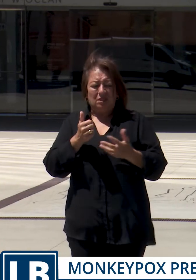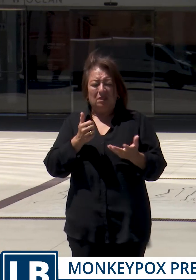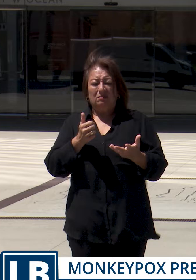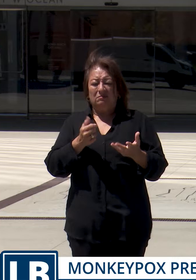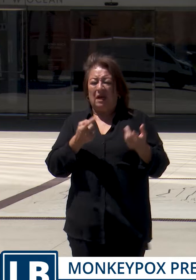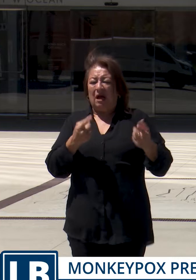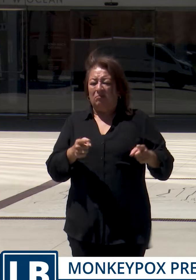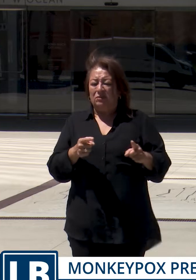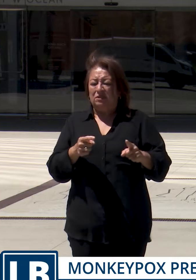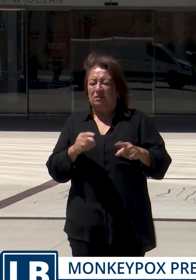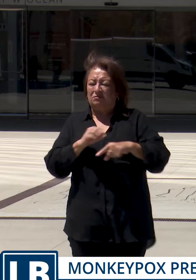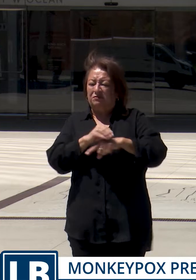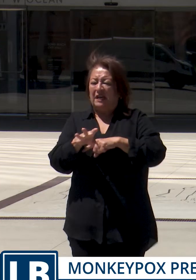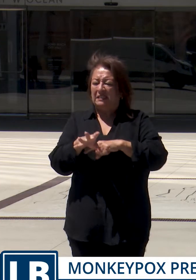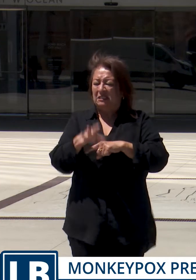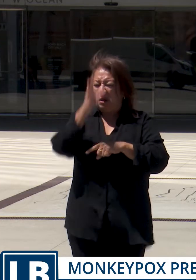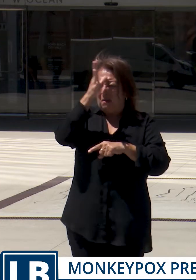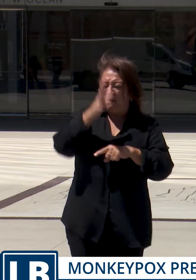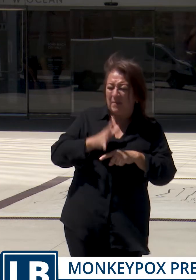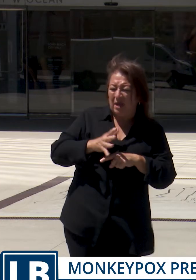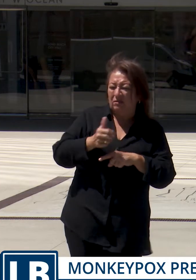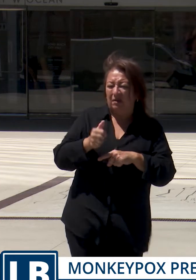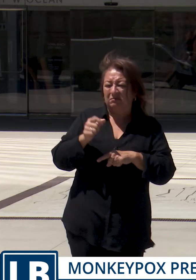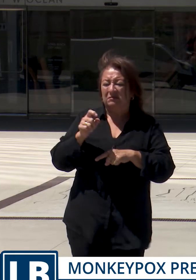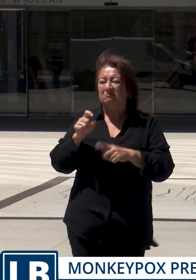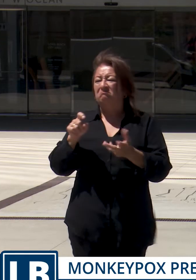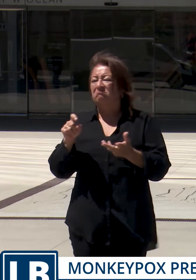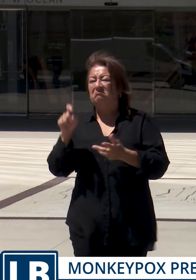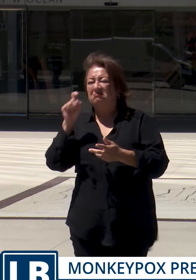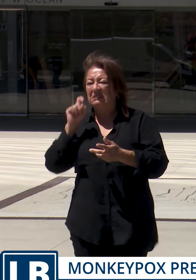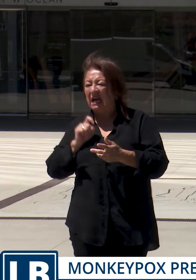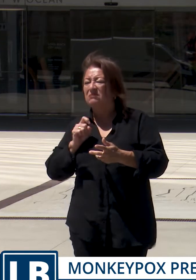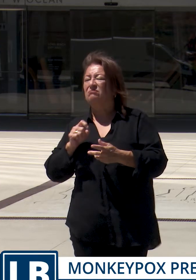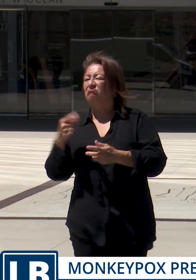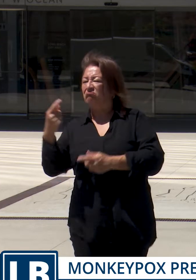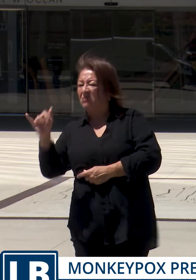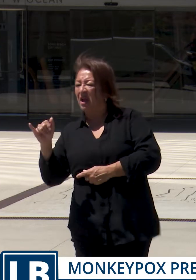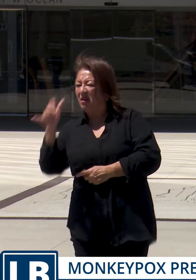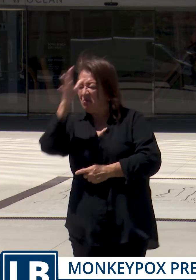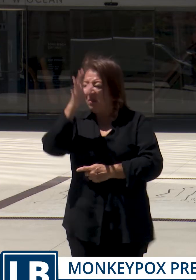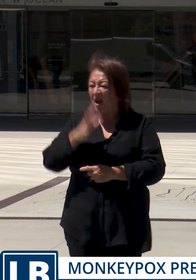affecting men who have sex with men and gay and bisexual men um and transgender persons uh